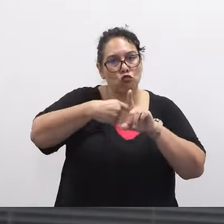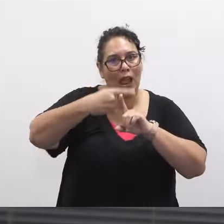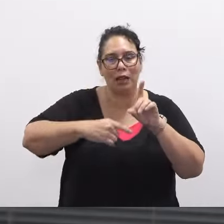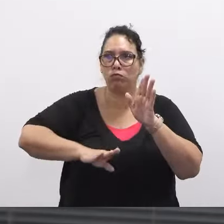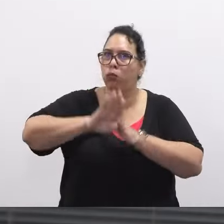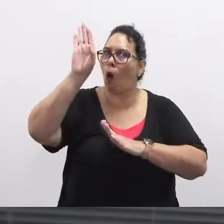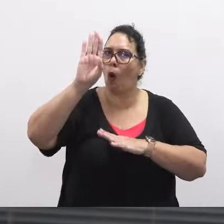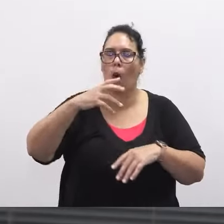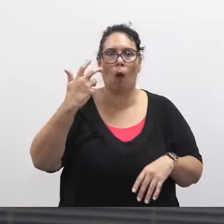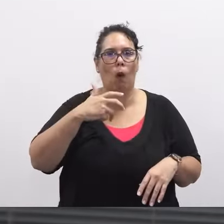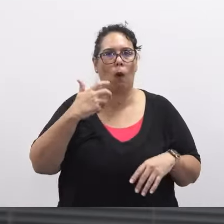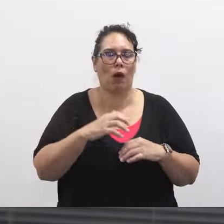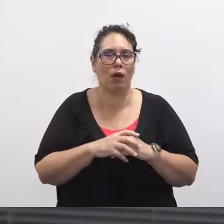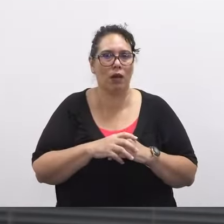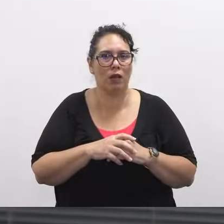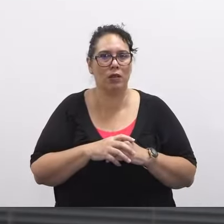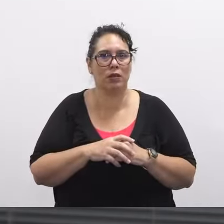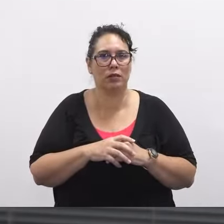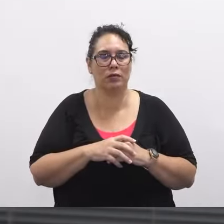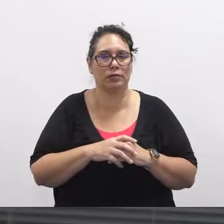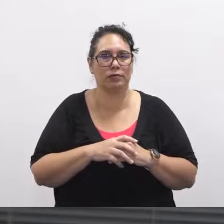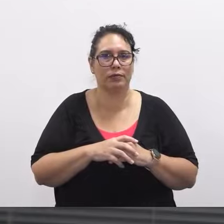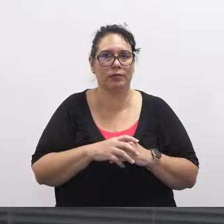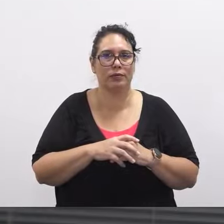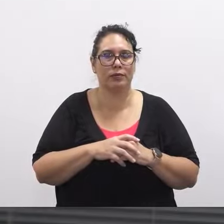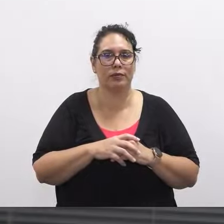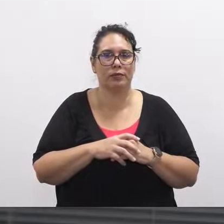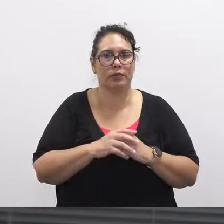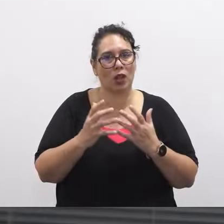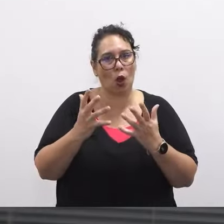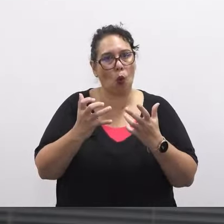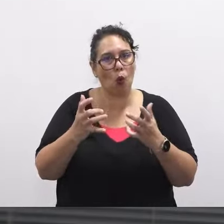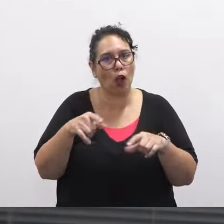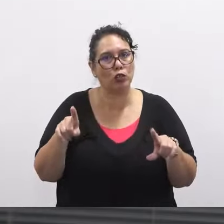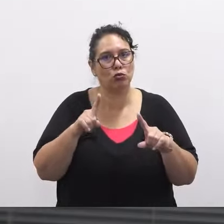So I want you to really be clear